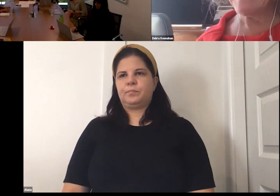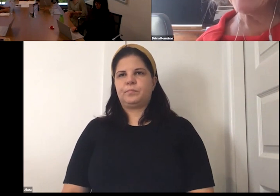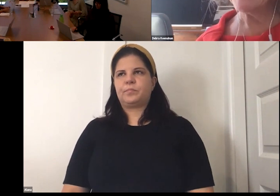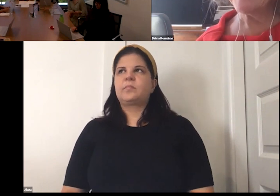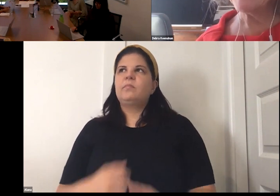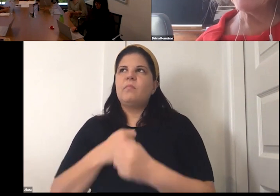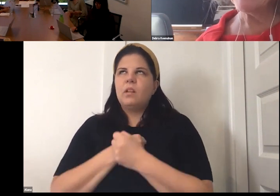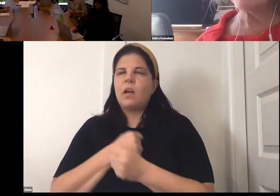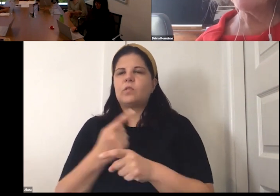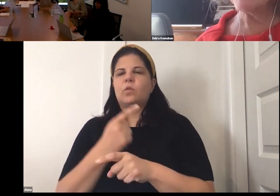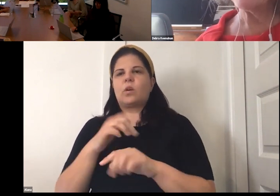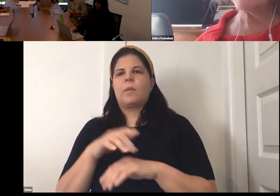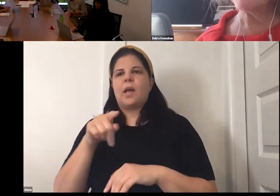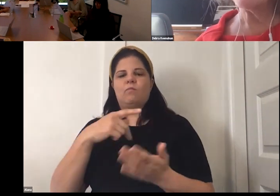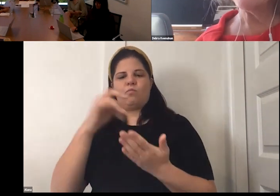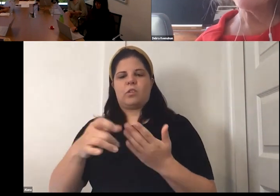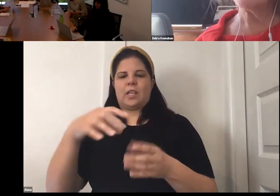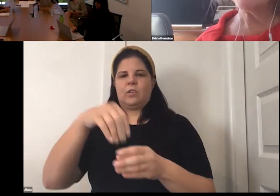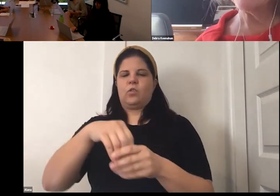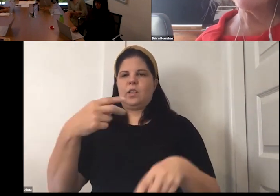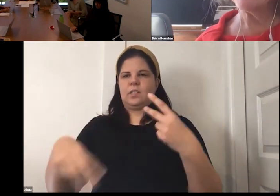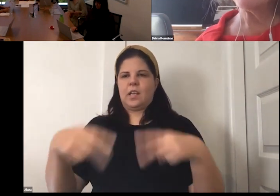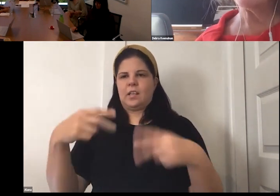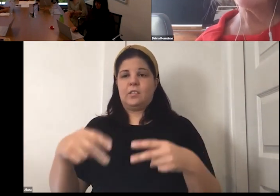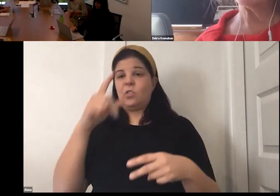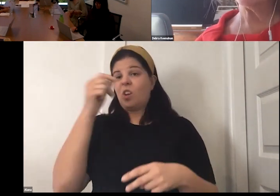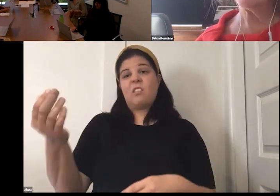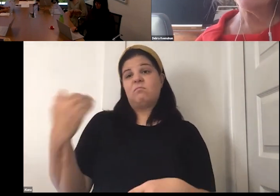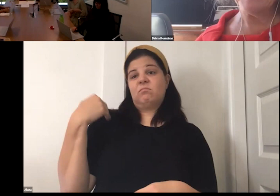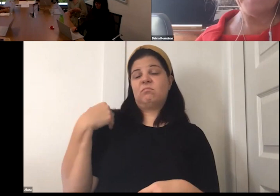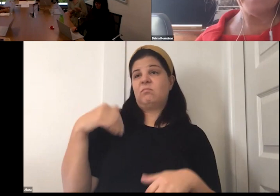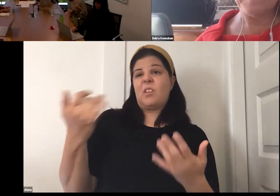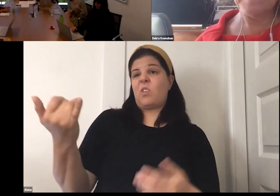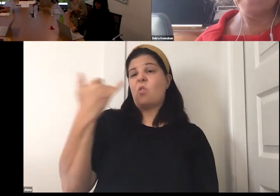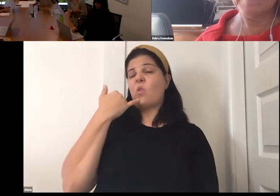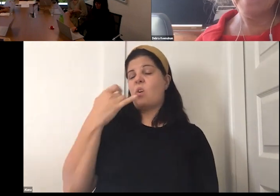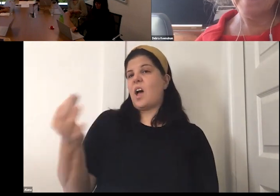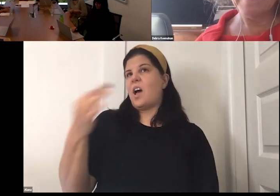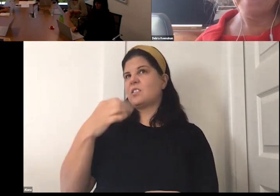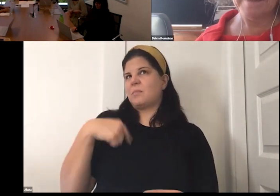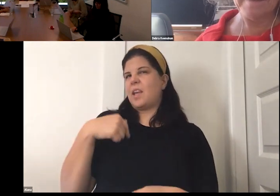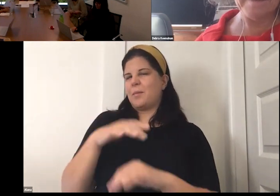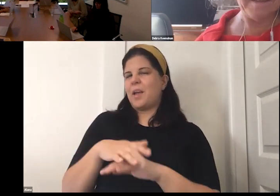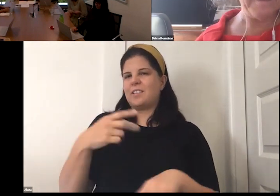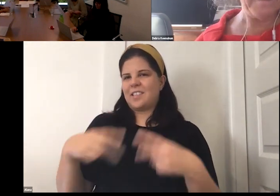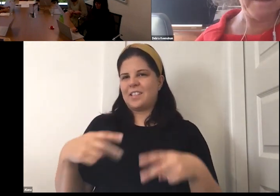dance then you can always ask for me when you call up. And Sam.